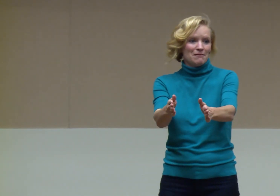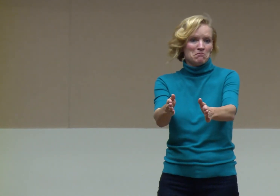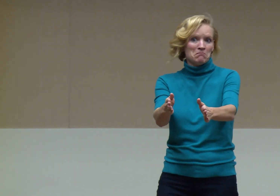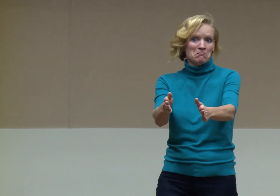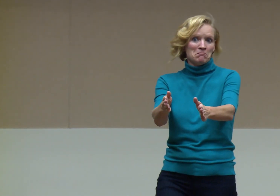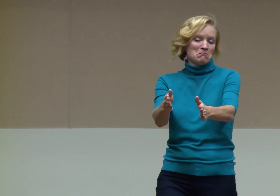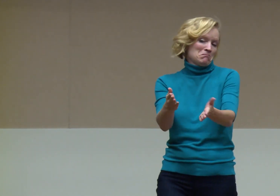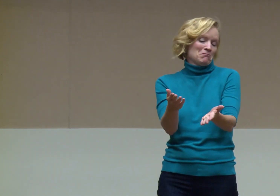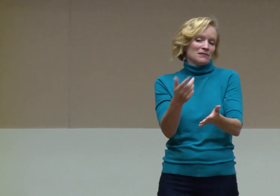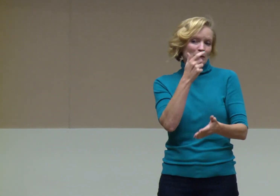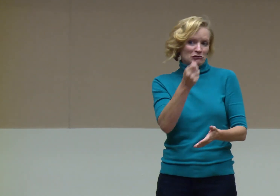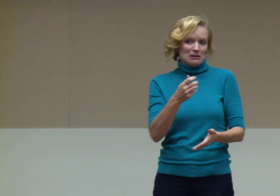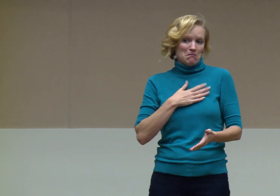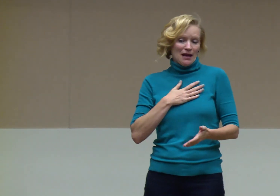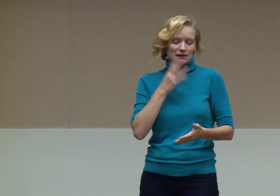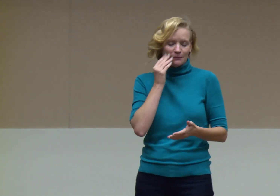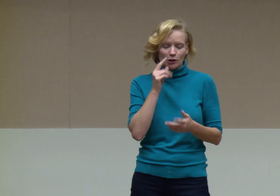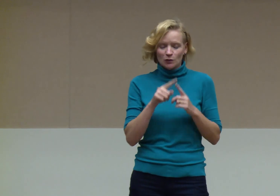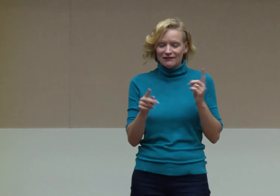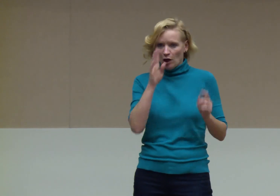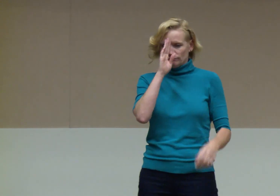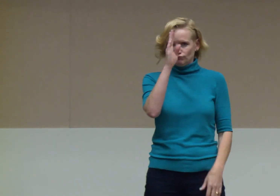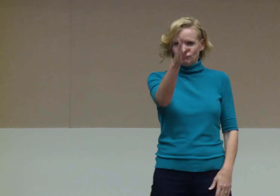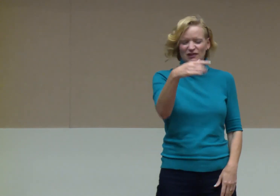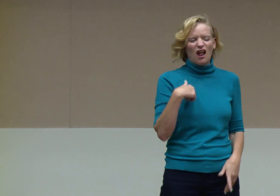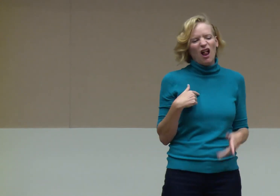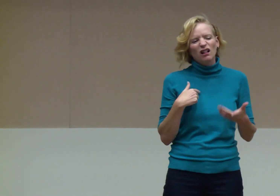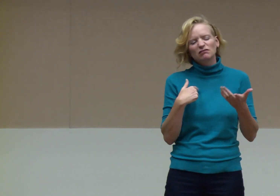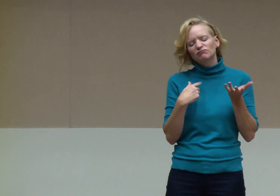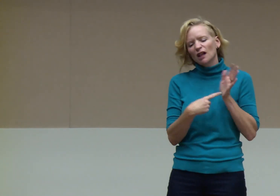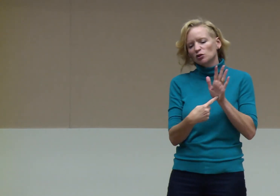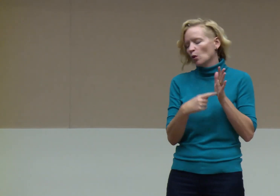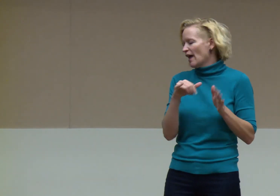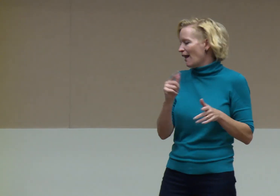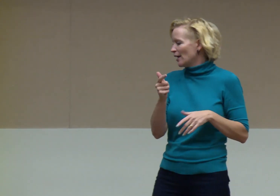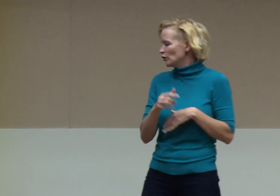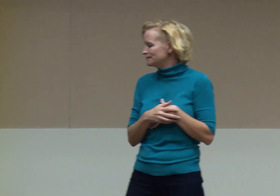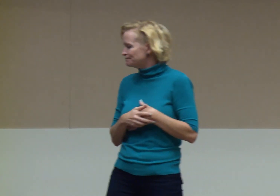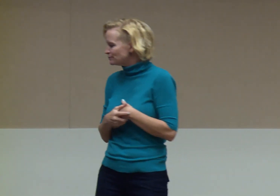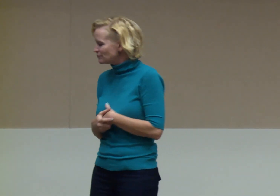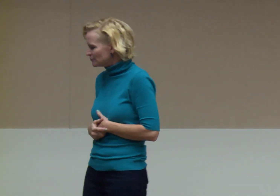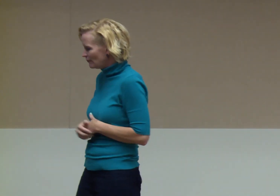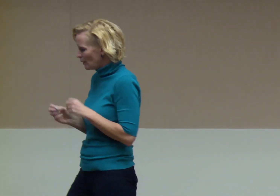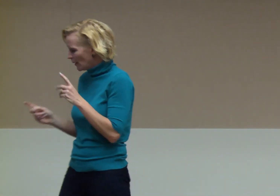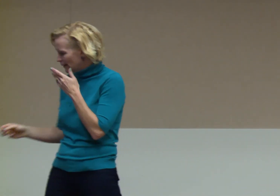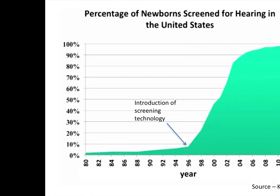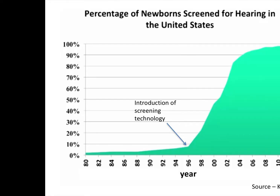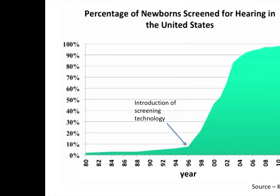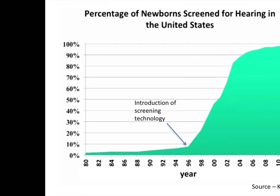It was a pretty straight path. Very interesting. And I'll be showing a little more about that later.